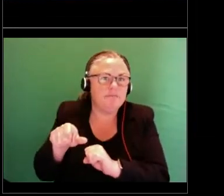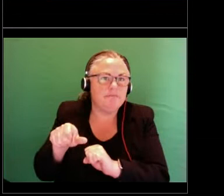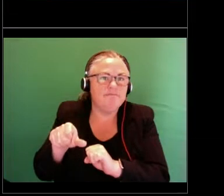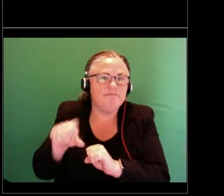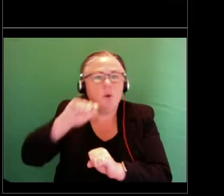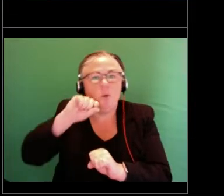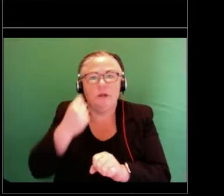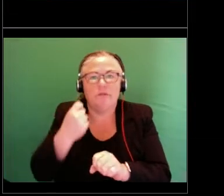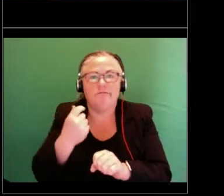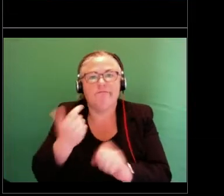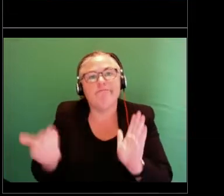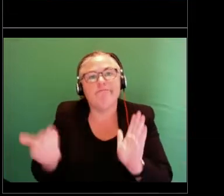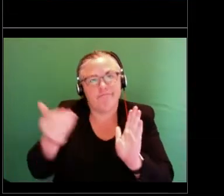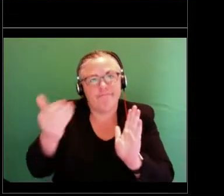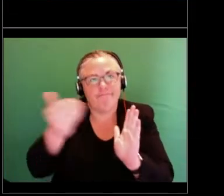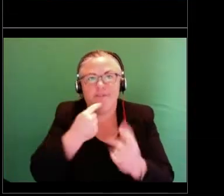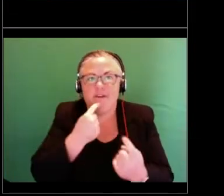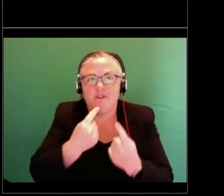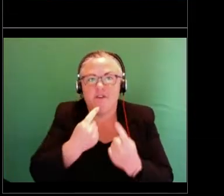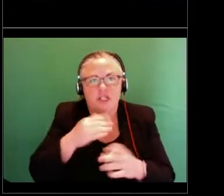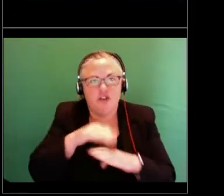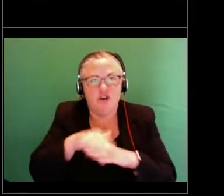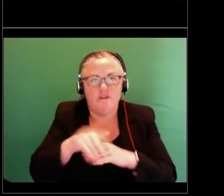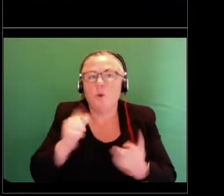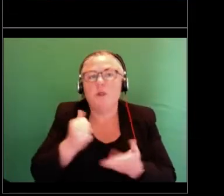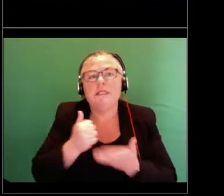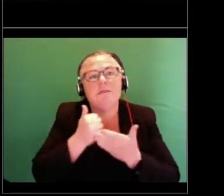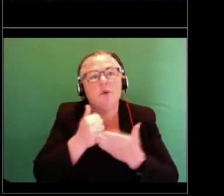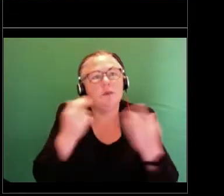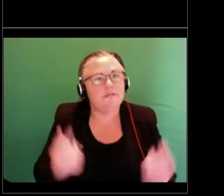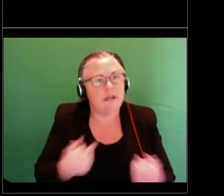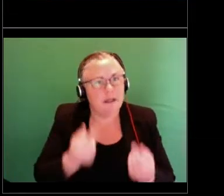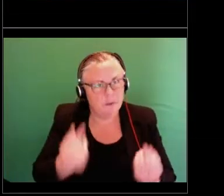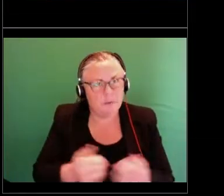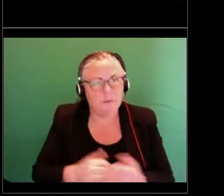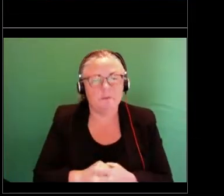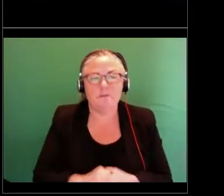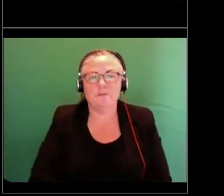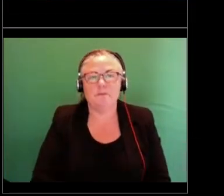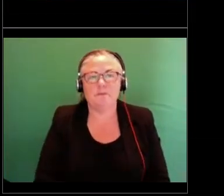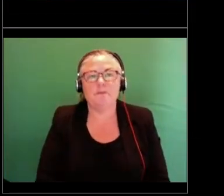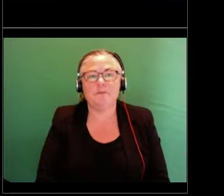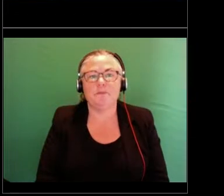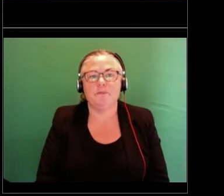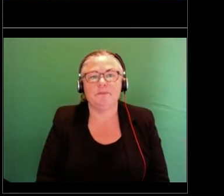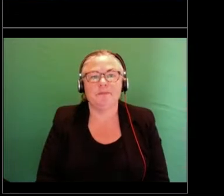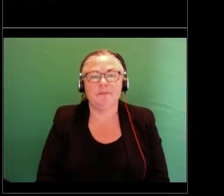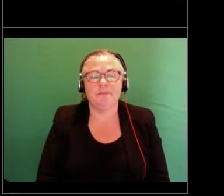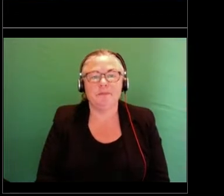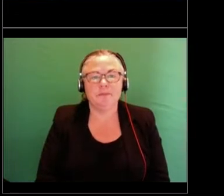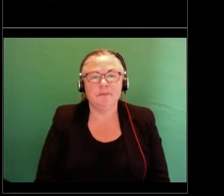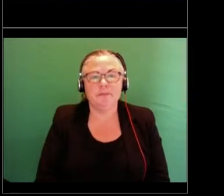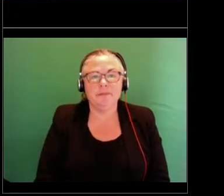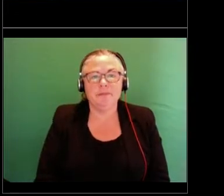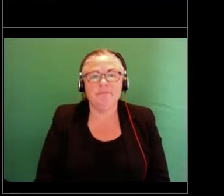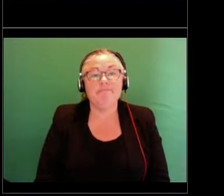The older way of being on site for court isn't exactly the way the courts are operating today,